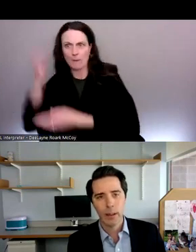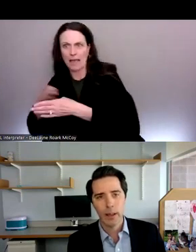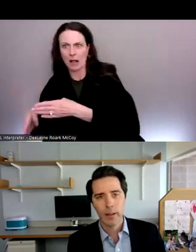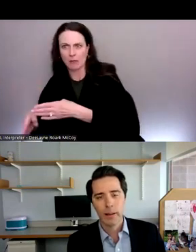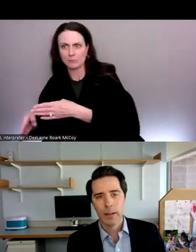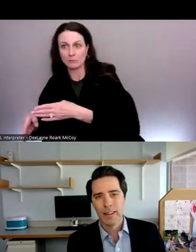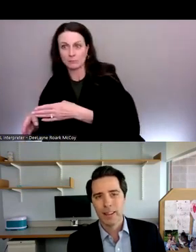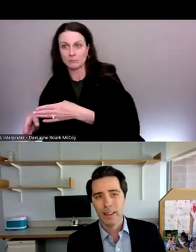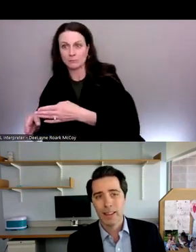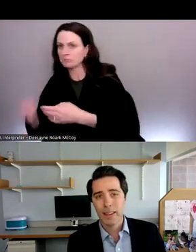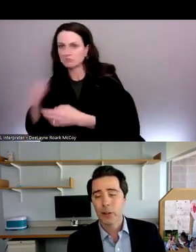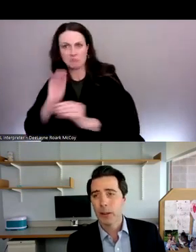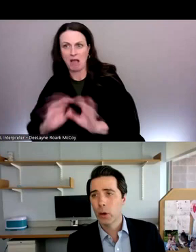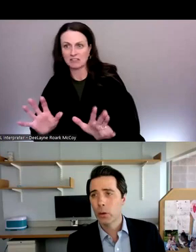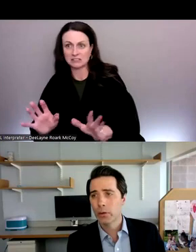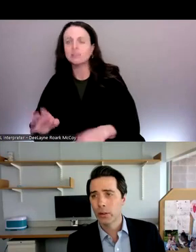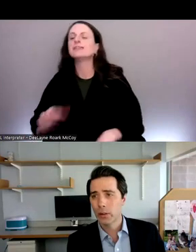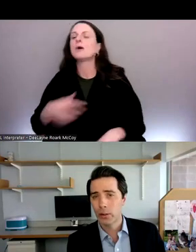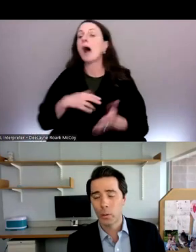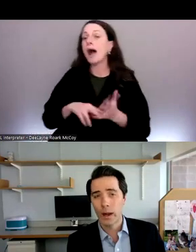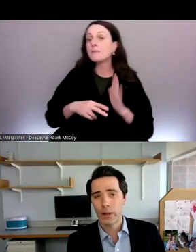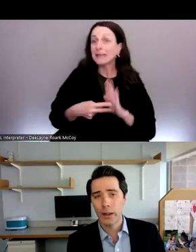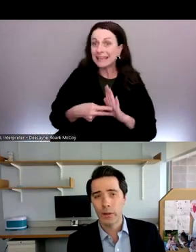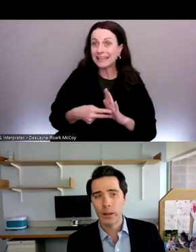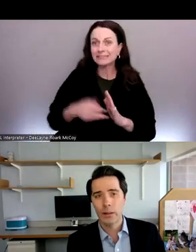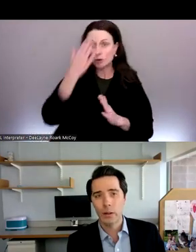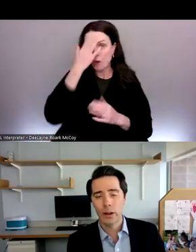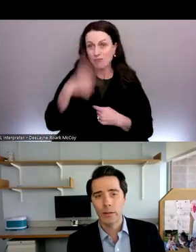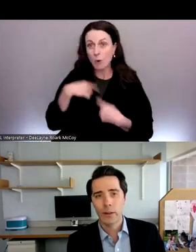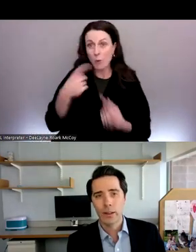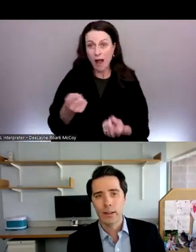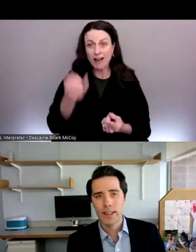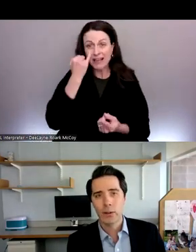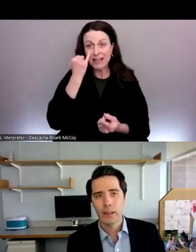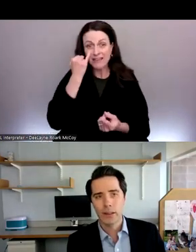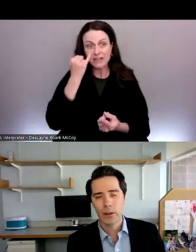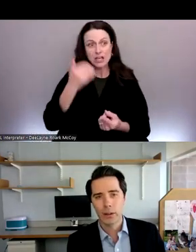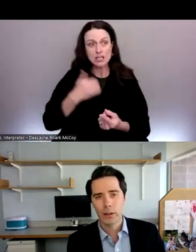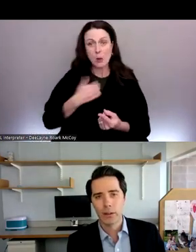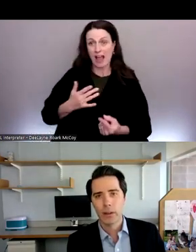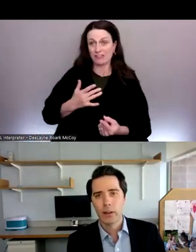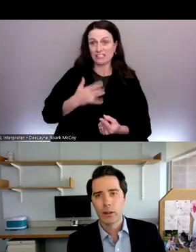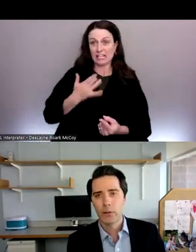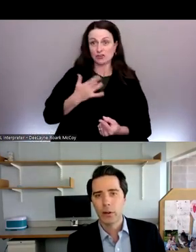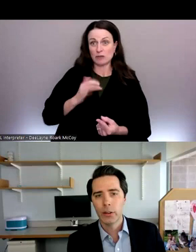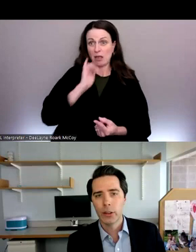by that is that it's actually been known for for a while now that if you have